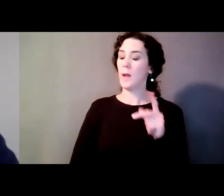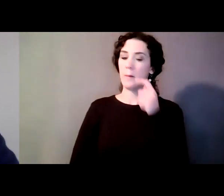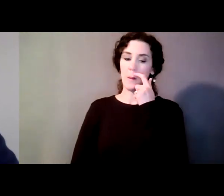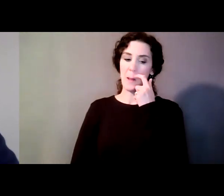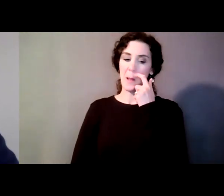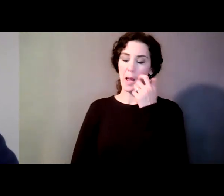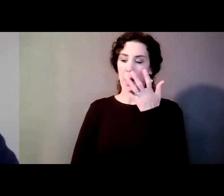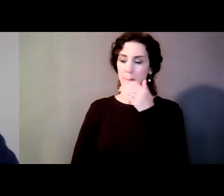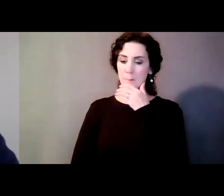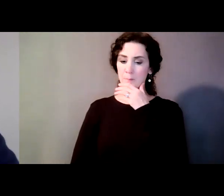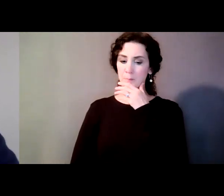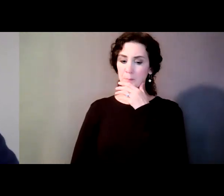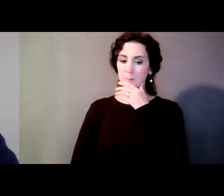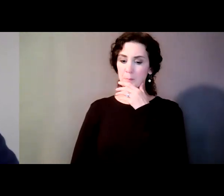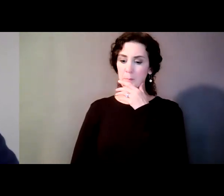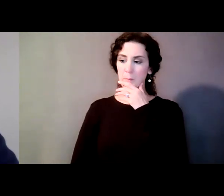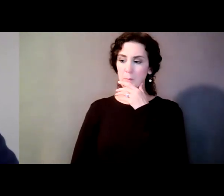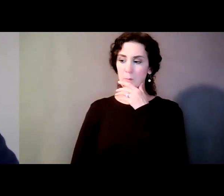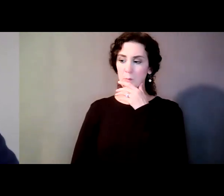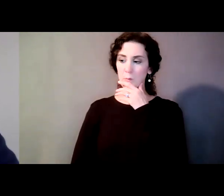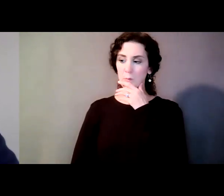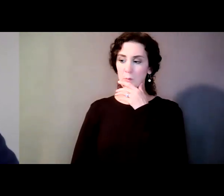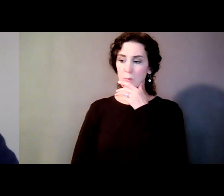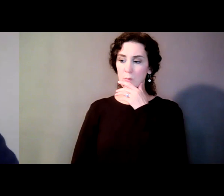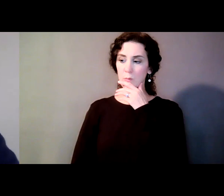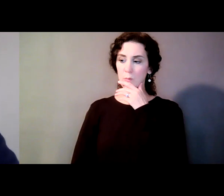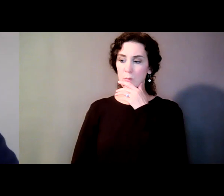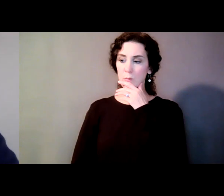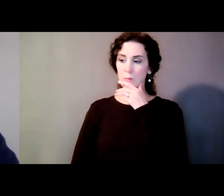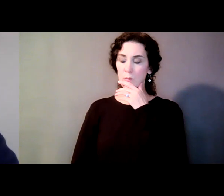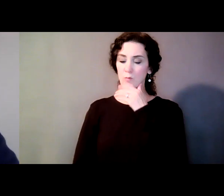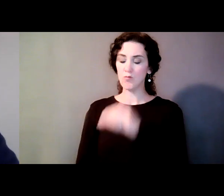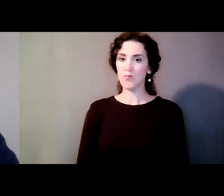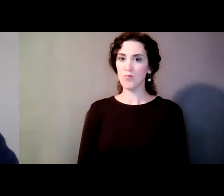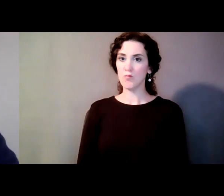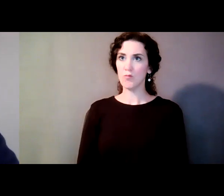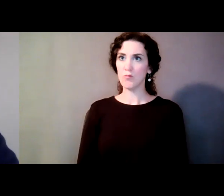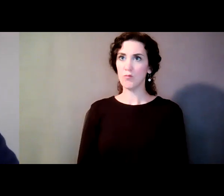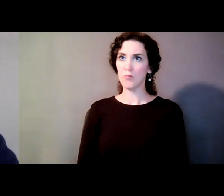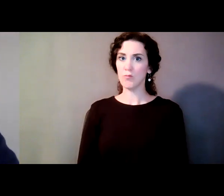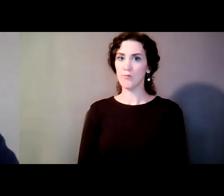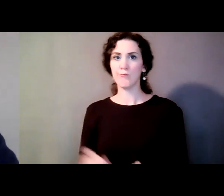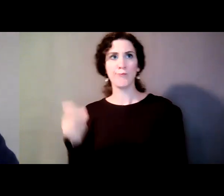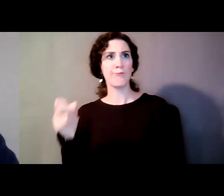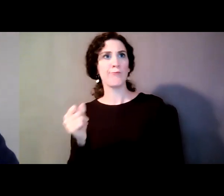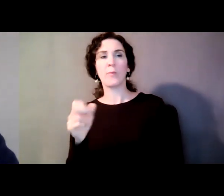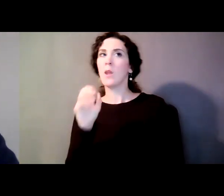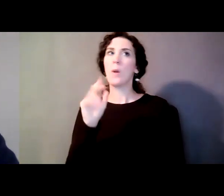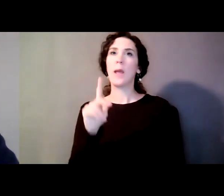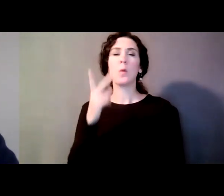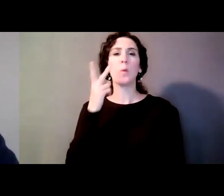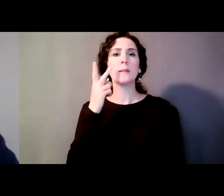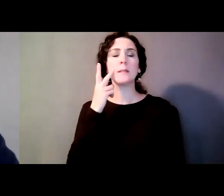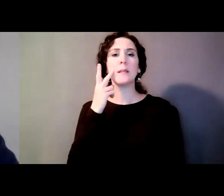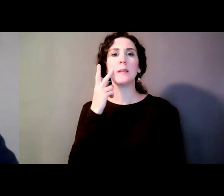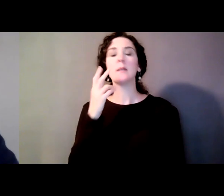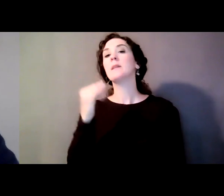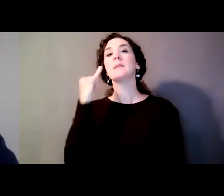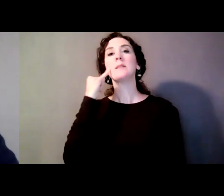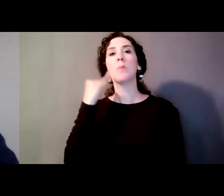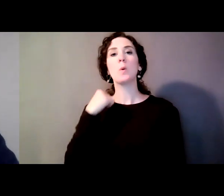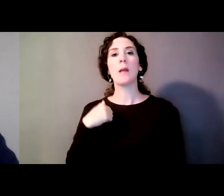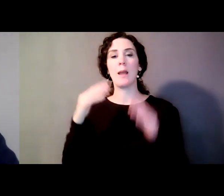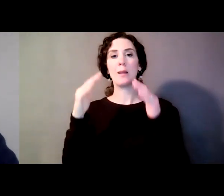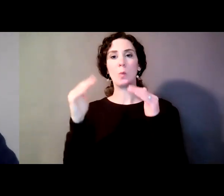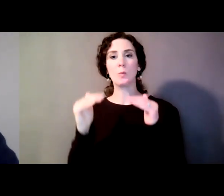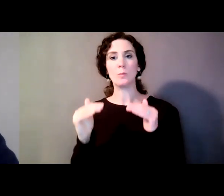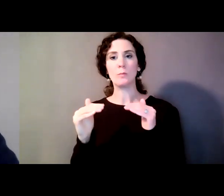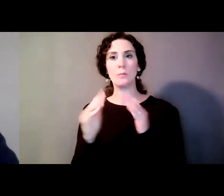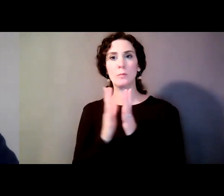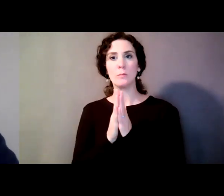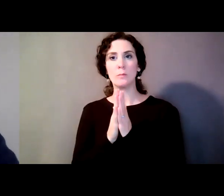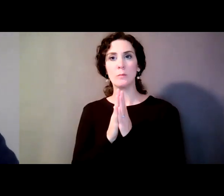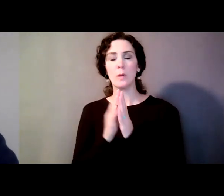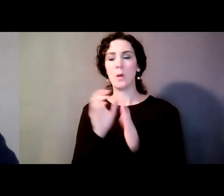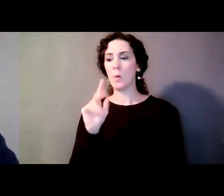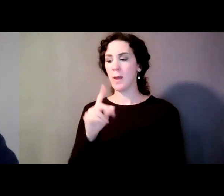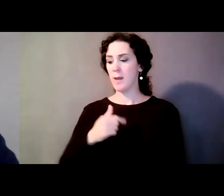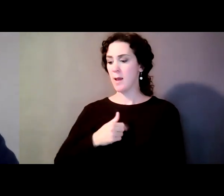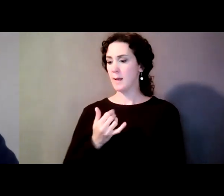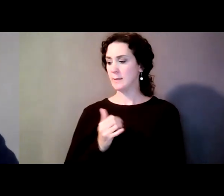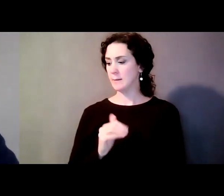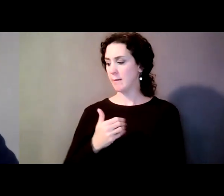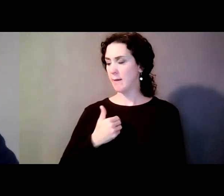Boom, okay, let's see, what if I take it down --